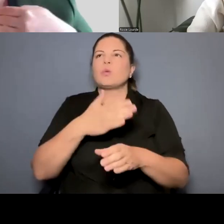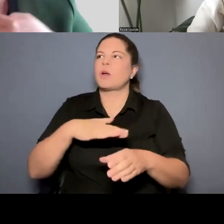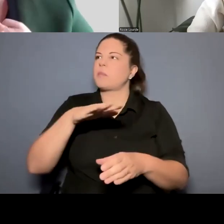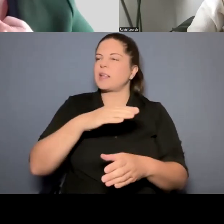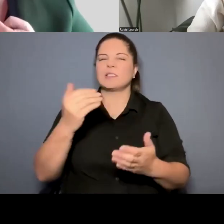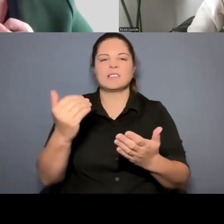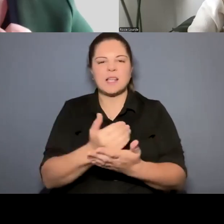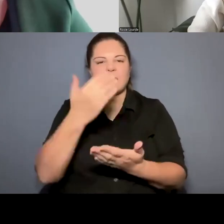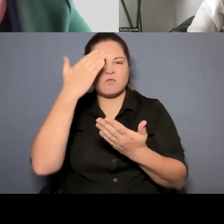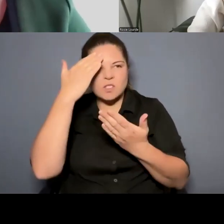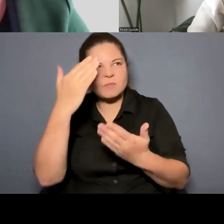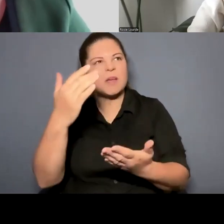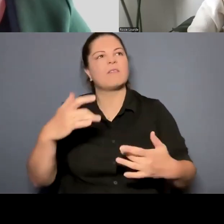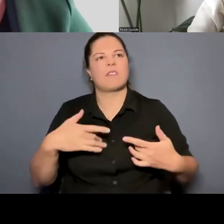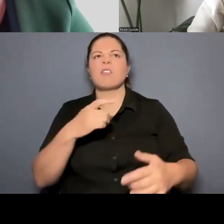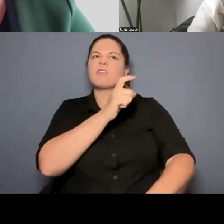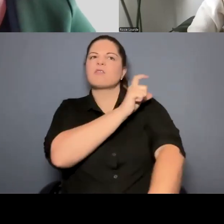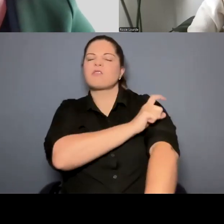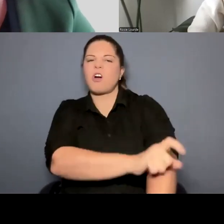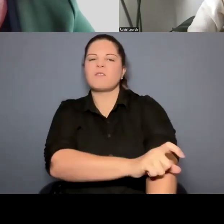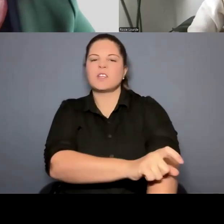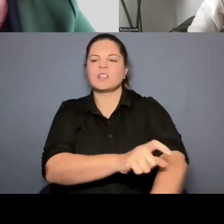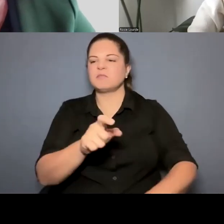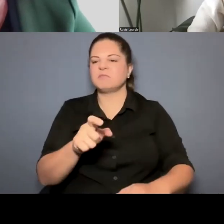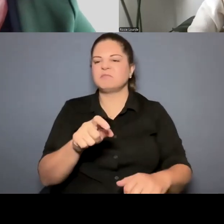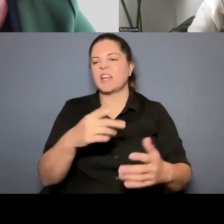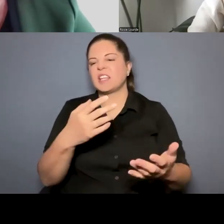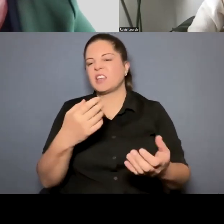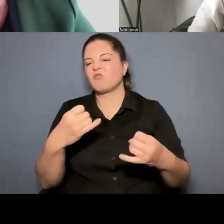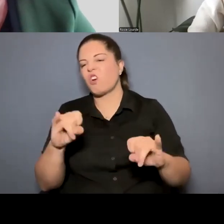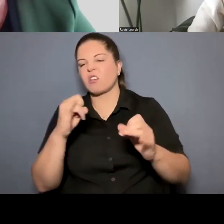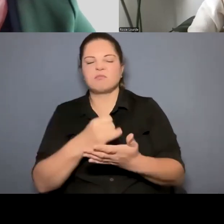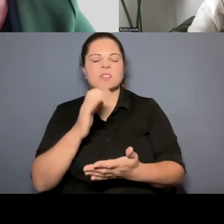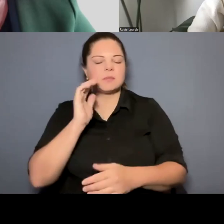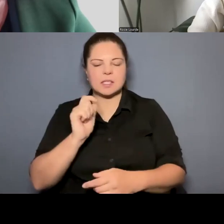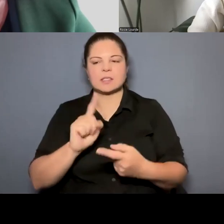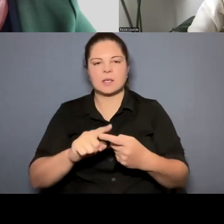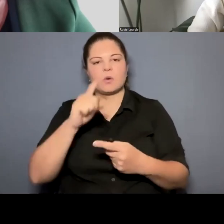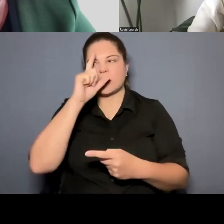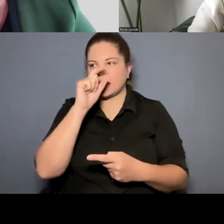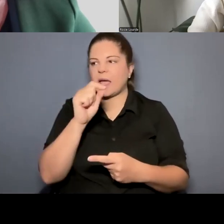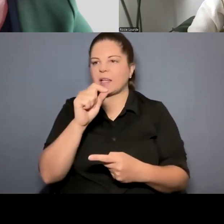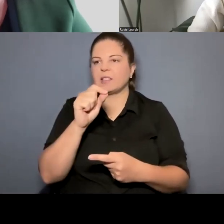that you felt confident you could do something if something went wrong, and they never said, it was